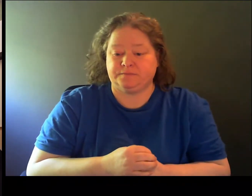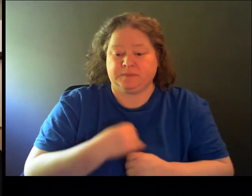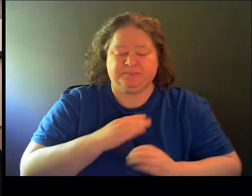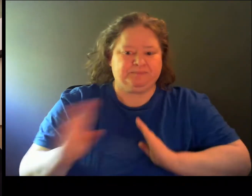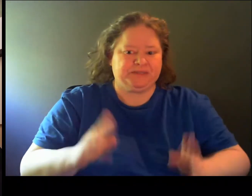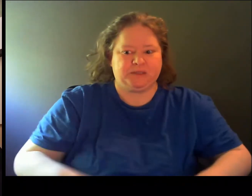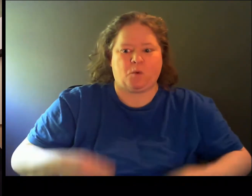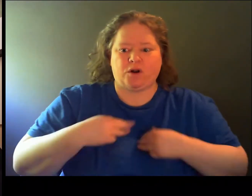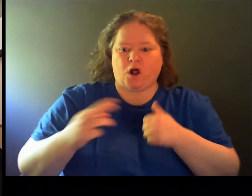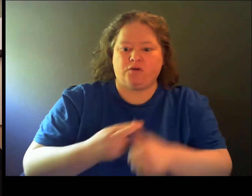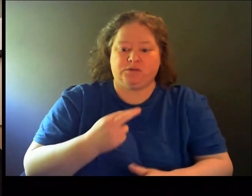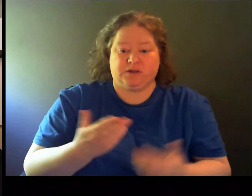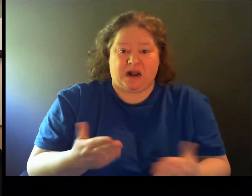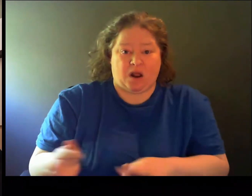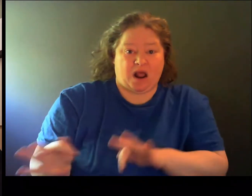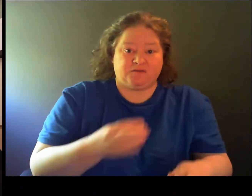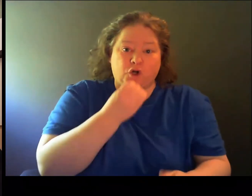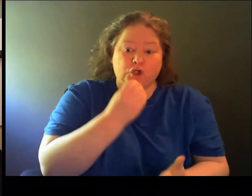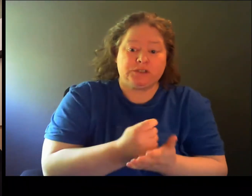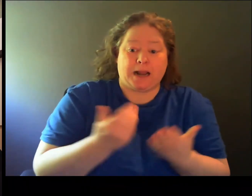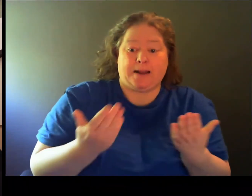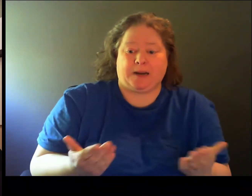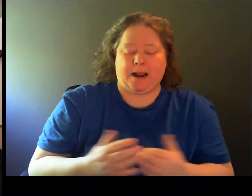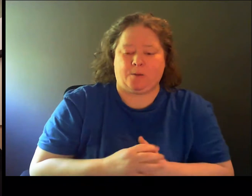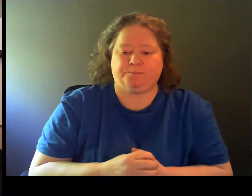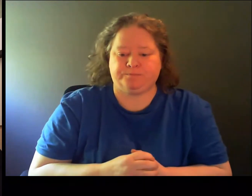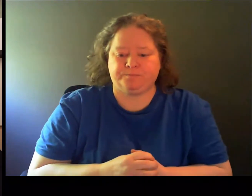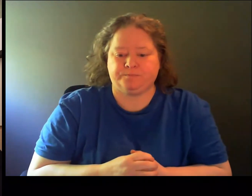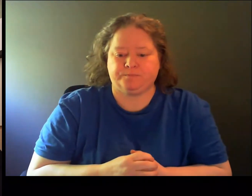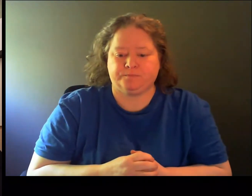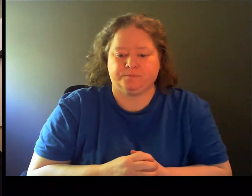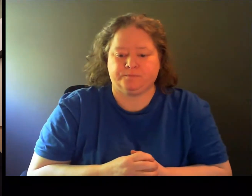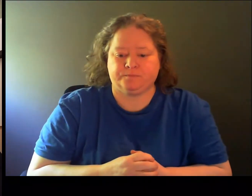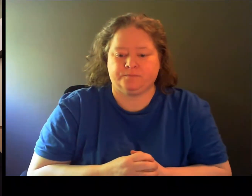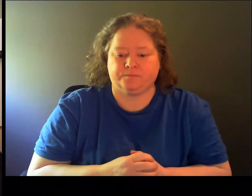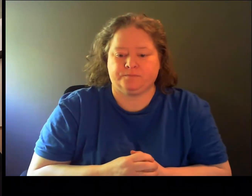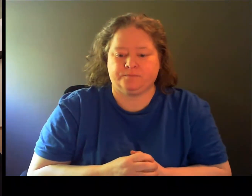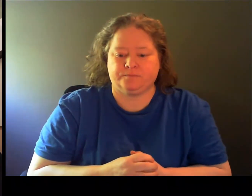I’ve had a busy morning already. It's just after lunchtime now.